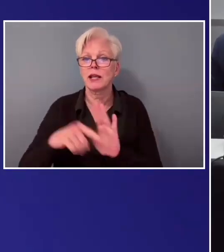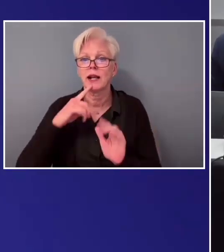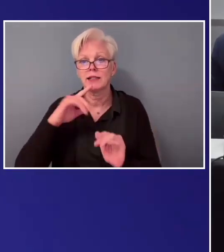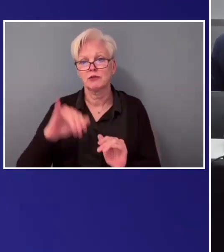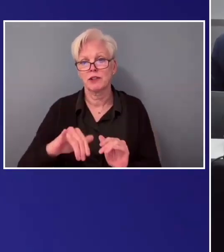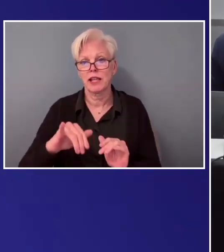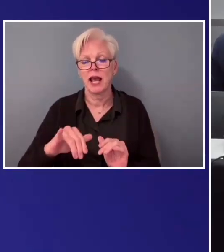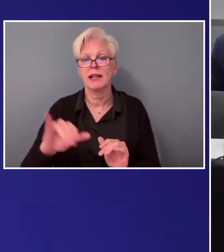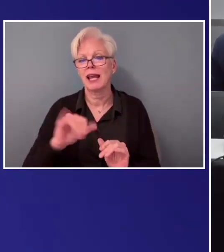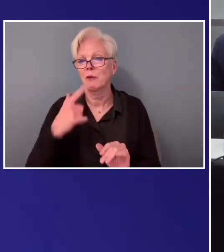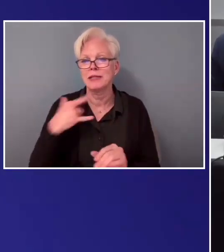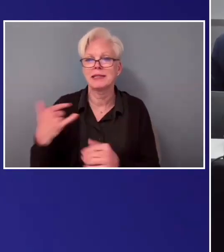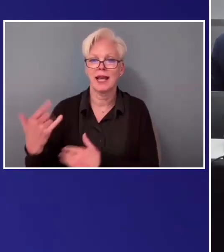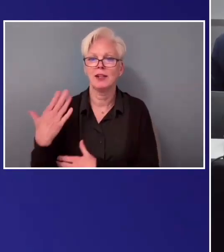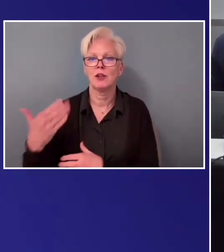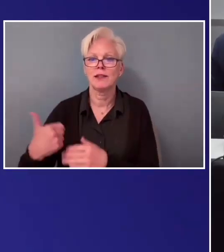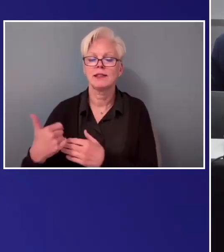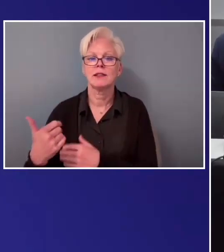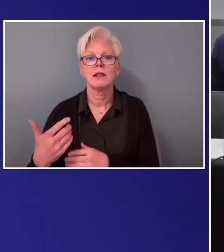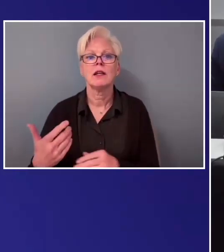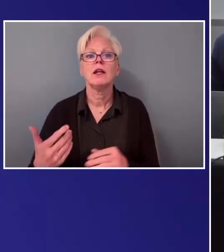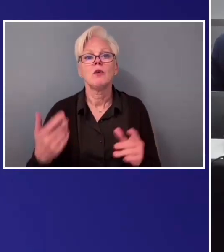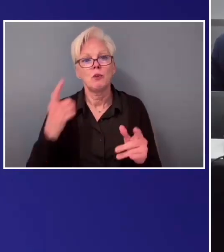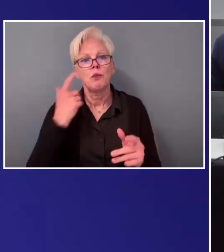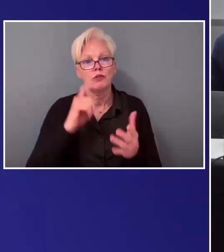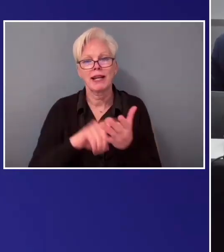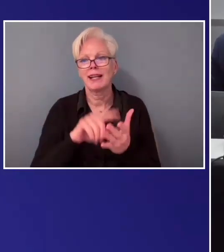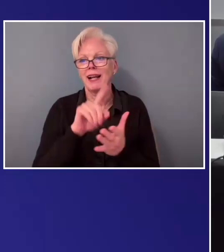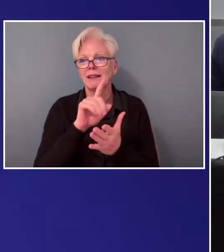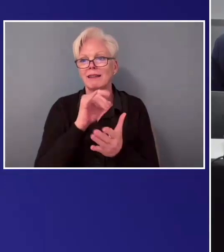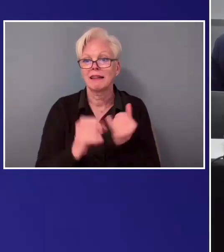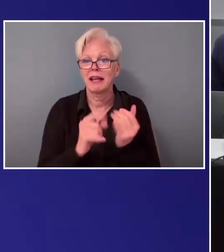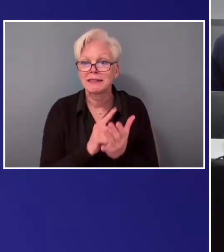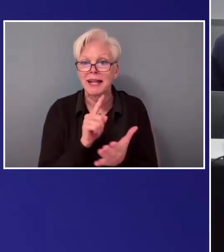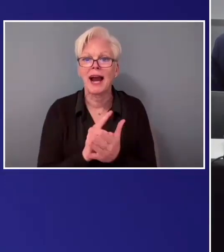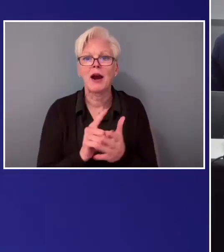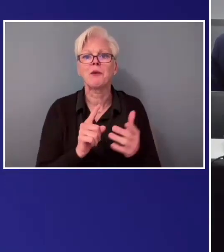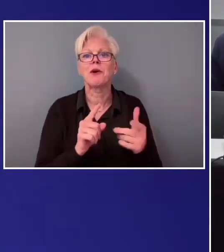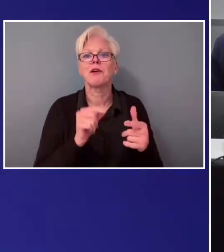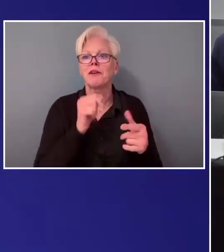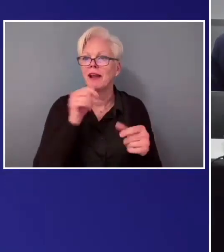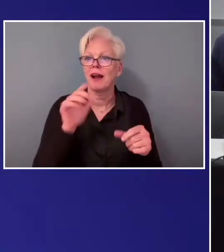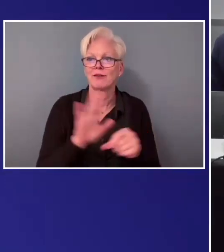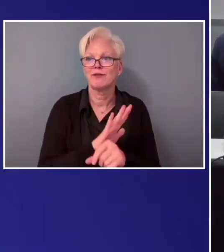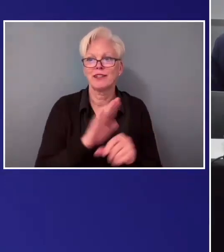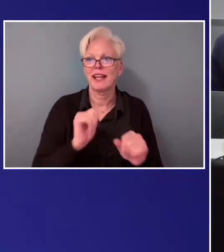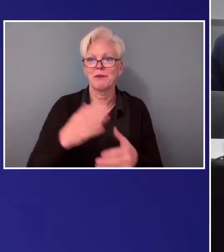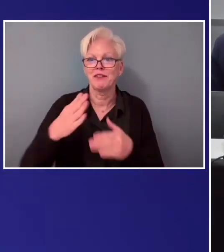We may not -- recognizing that we have limited time in the last hour, we may not fully have that conversation, but we can start again in the morning.